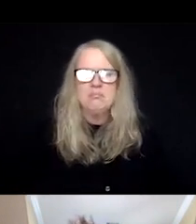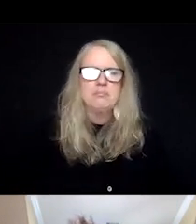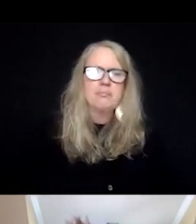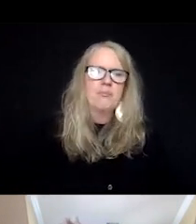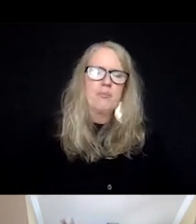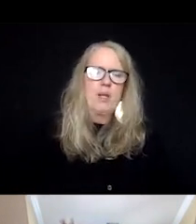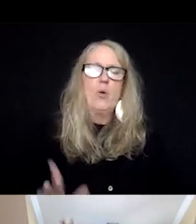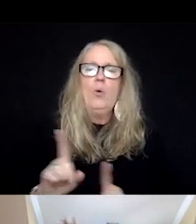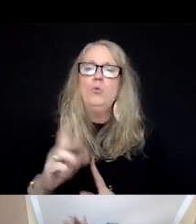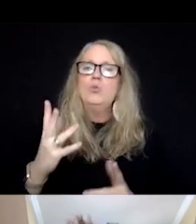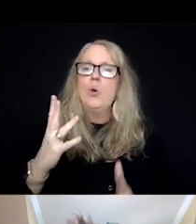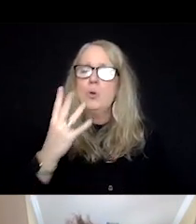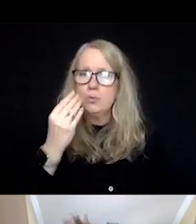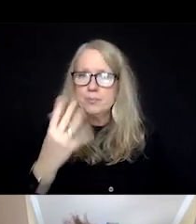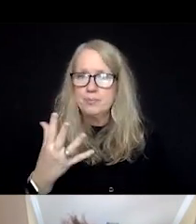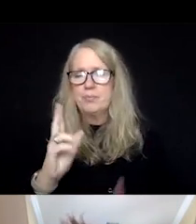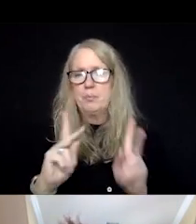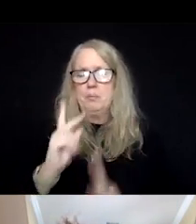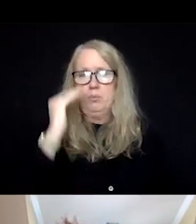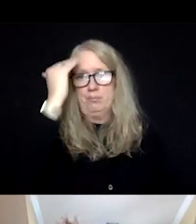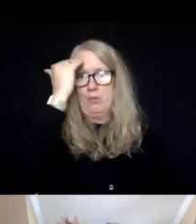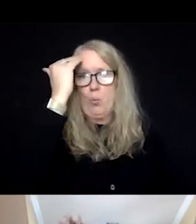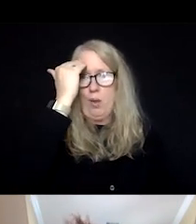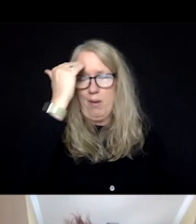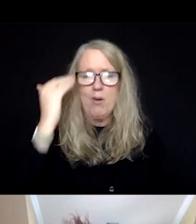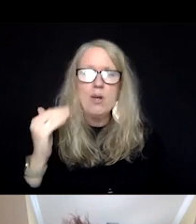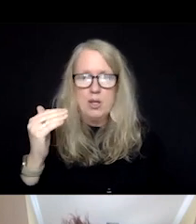I WANTED TO MAKE SURE THAT PEOPLE ARE AWARE THAT WE ARE GOING